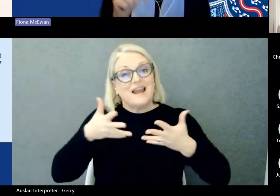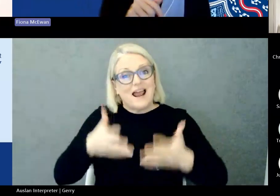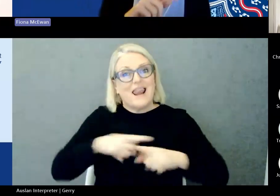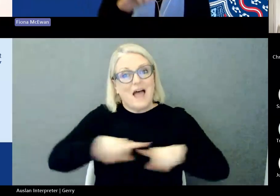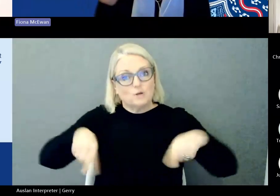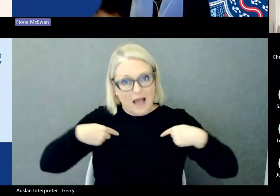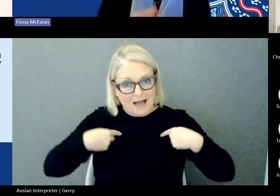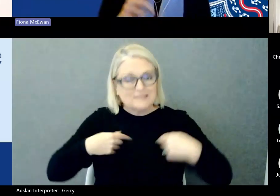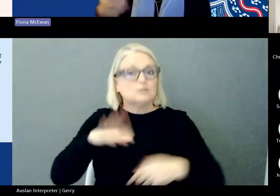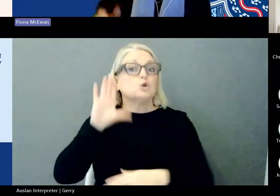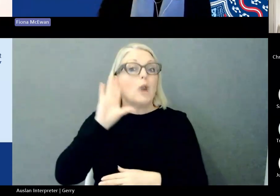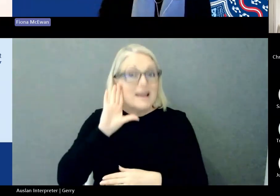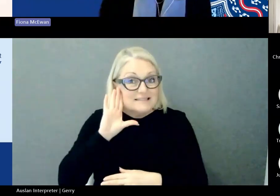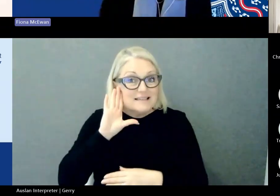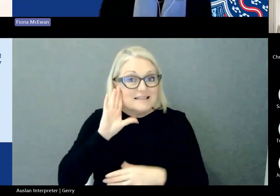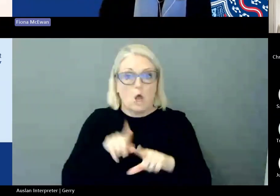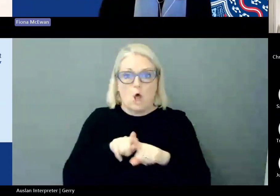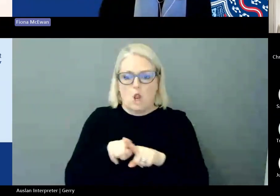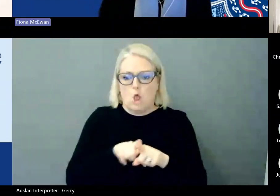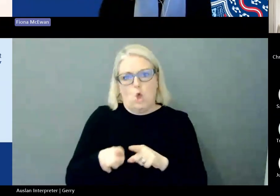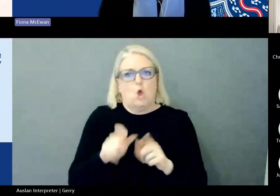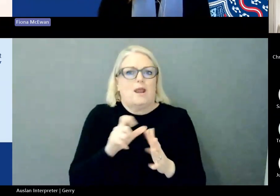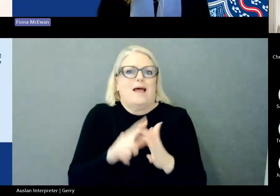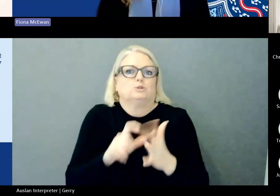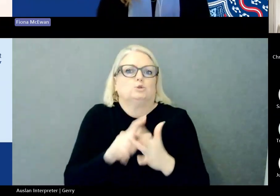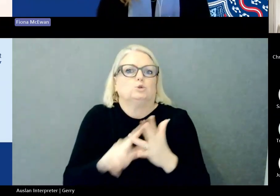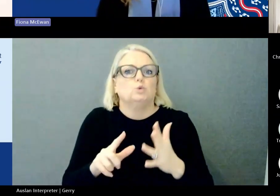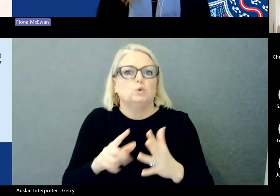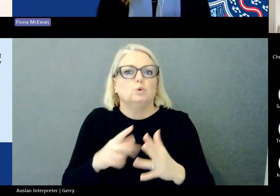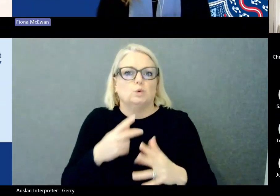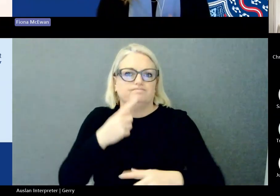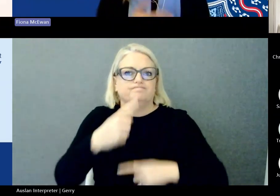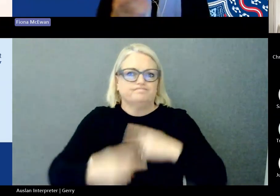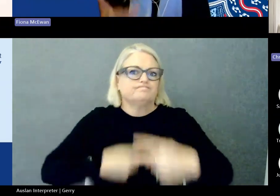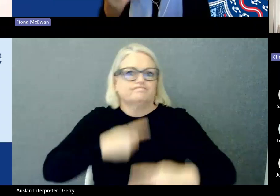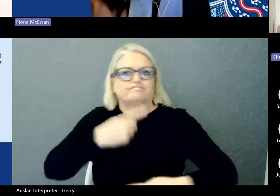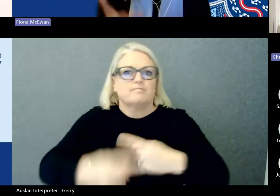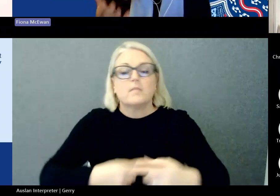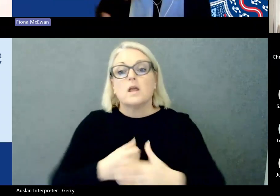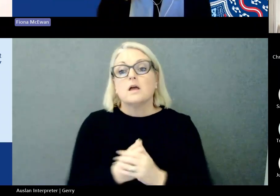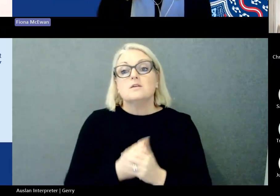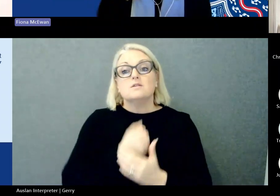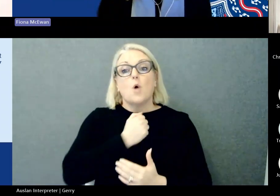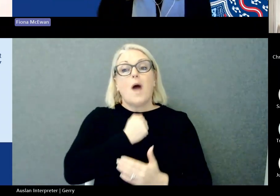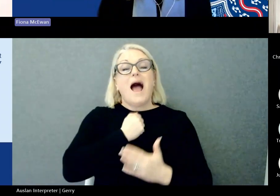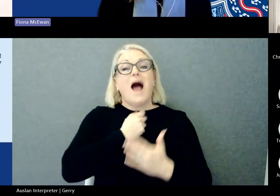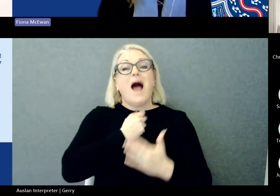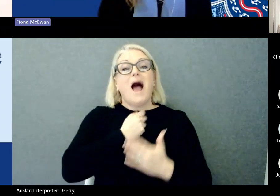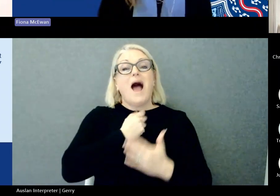and act in a cycle in the future. So, a lot of our projects have really been about building our capabilities in that area.